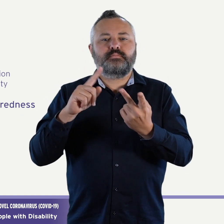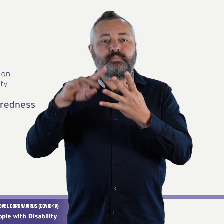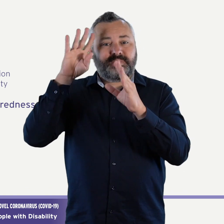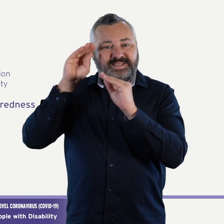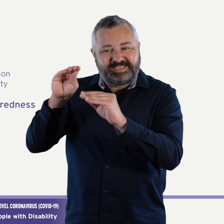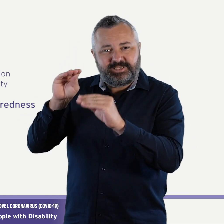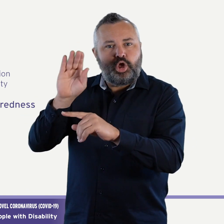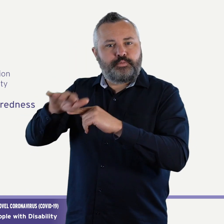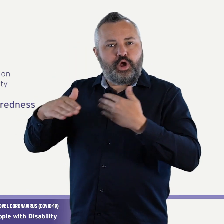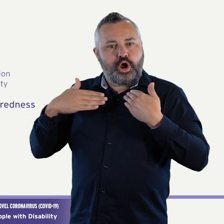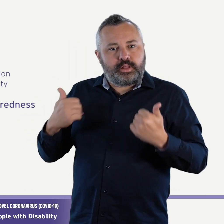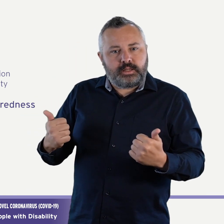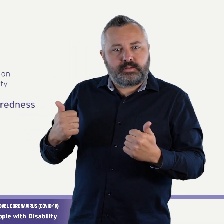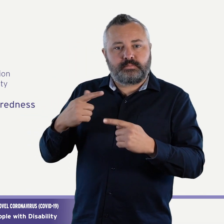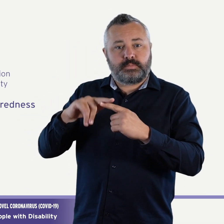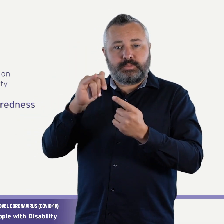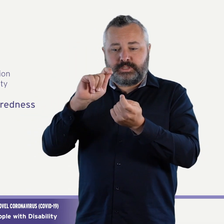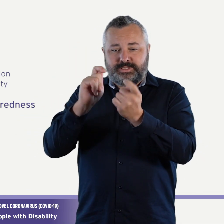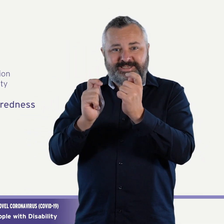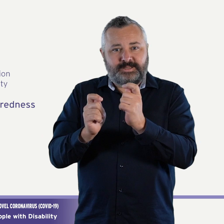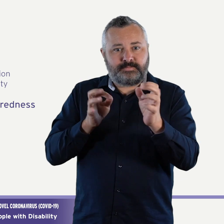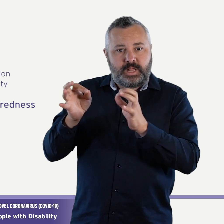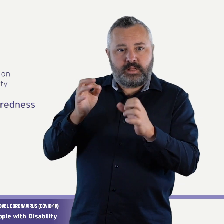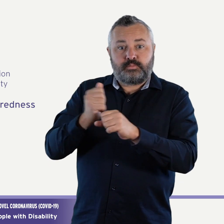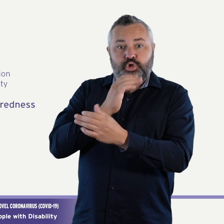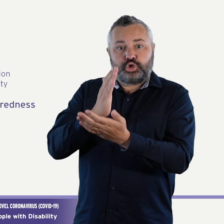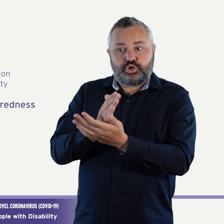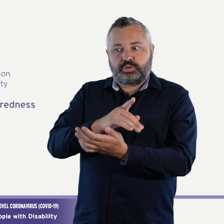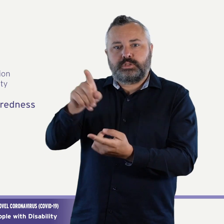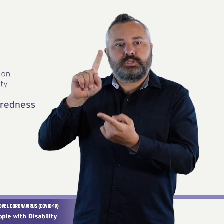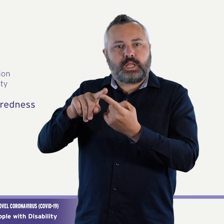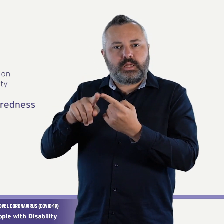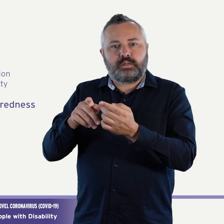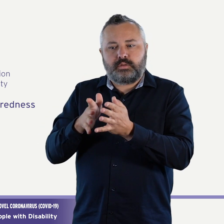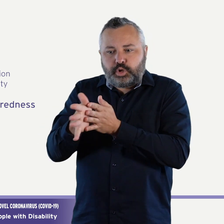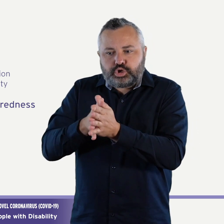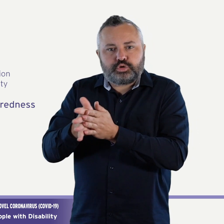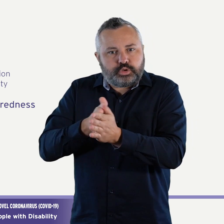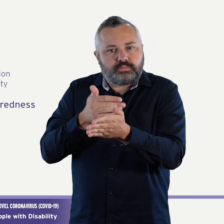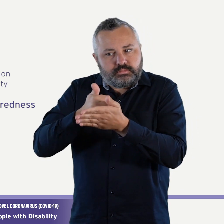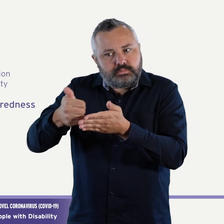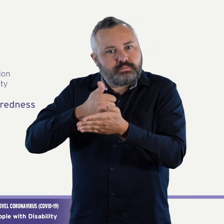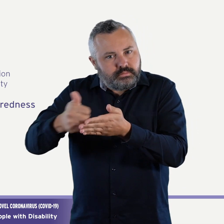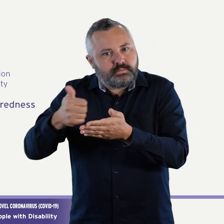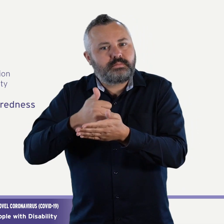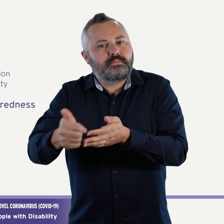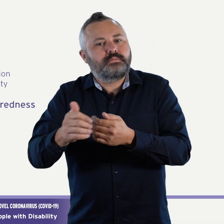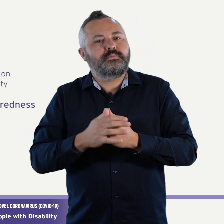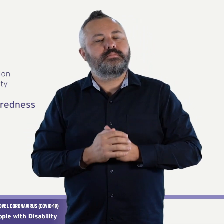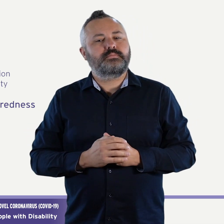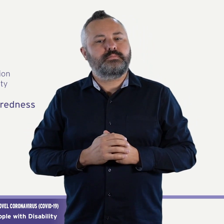Consider health promotion and education strategies to support these environmental measures.